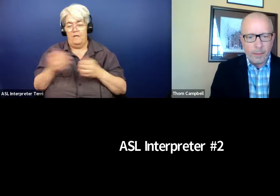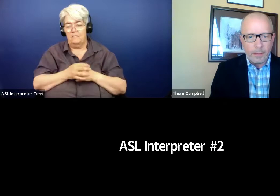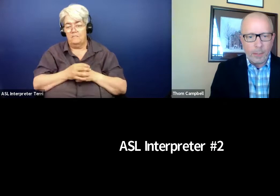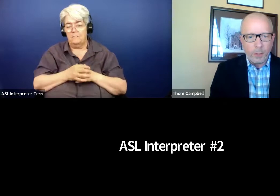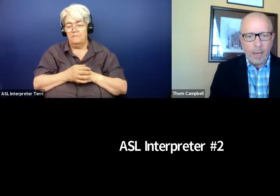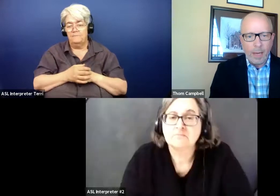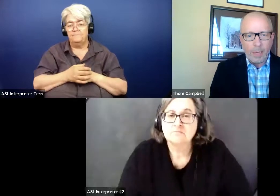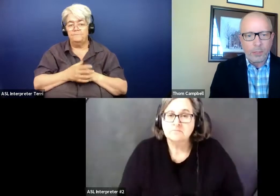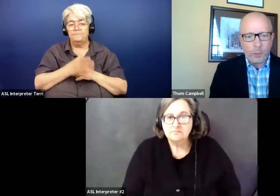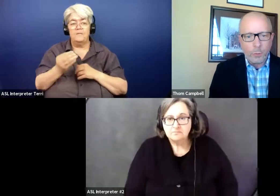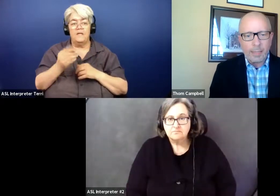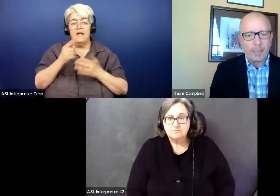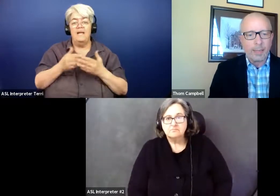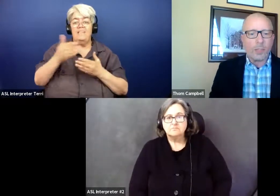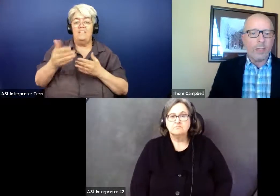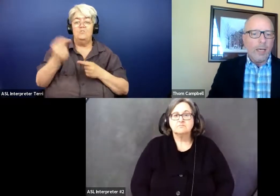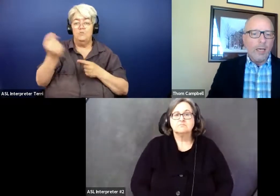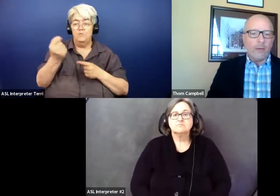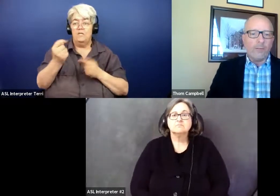you next Tuesday's session. The